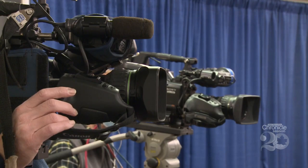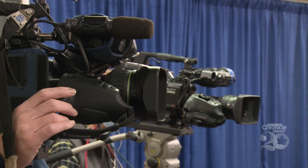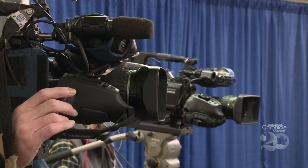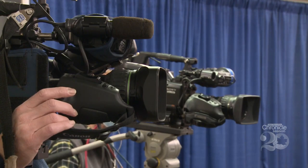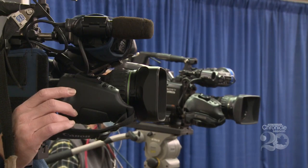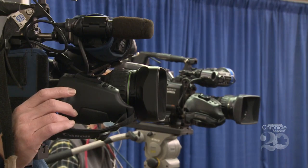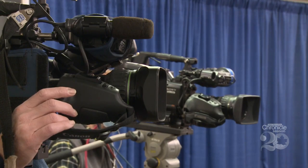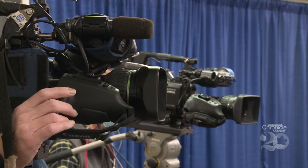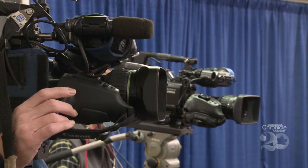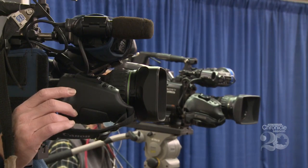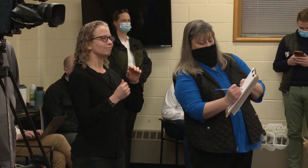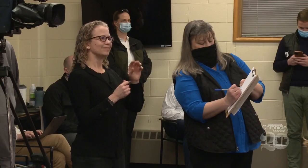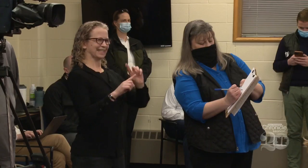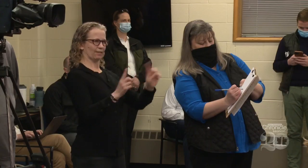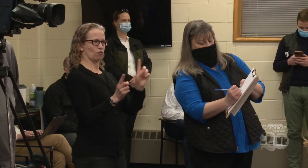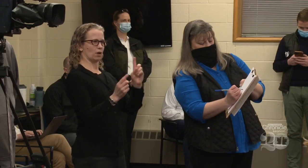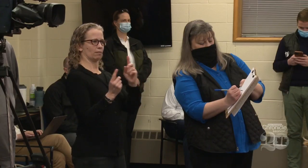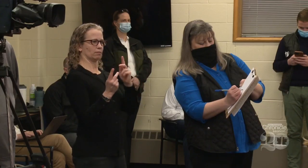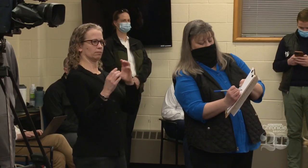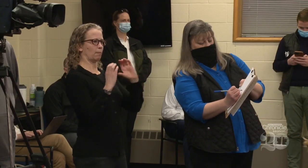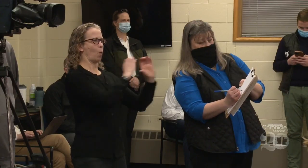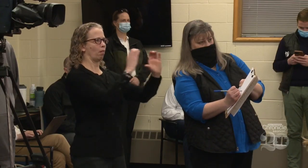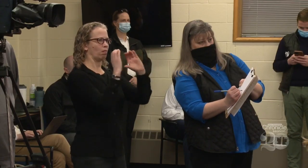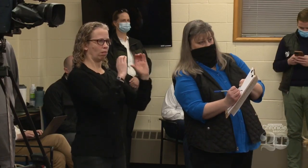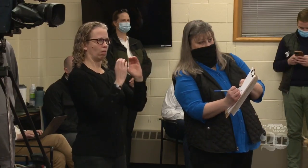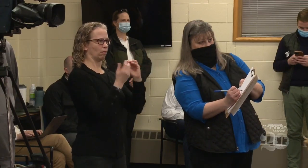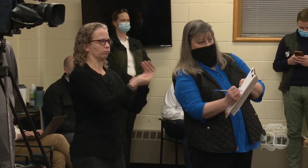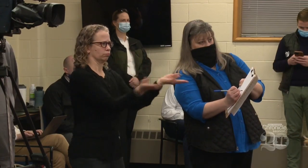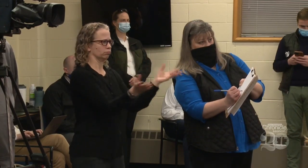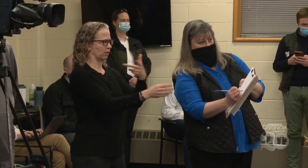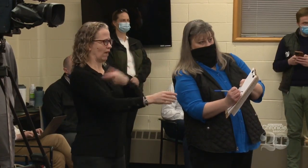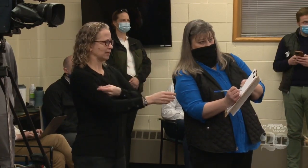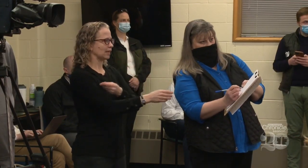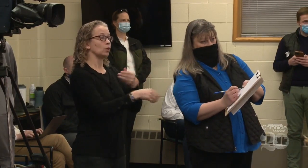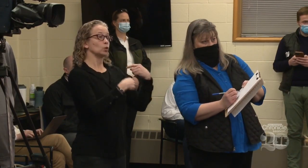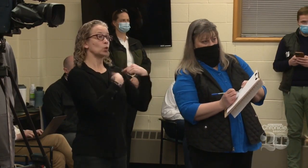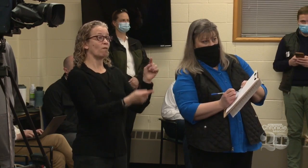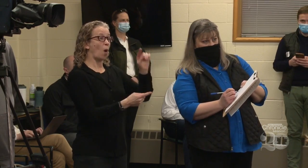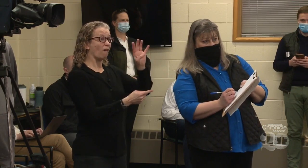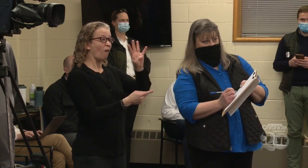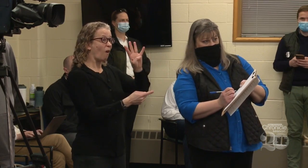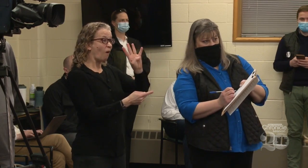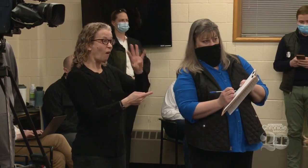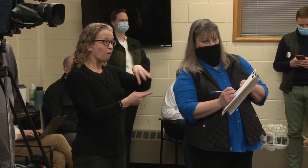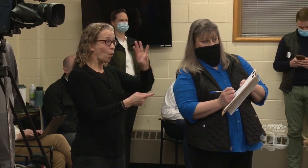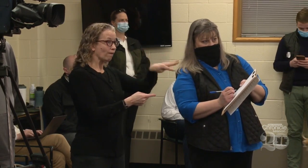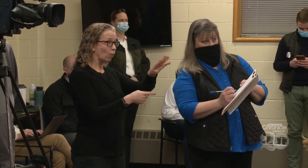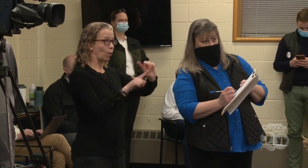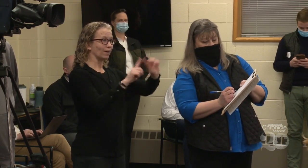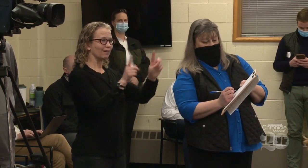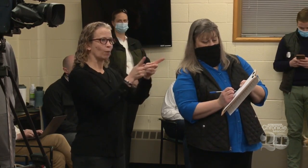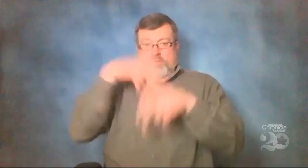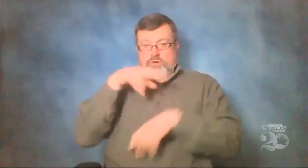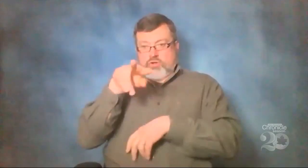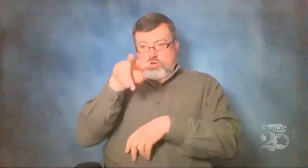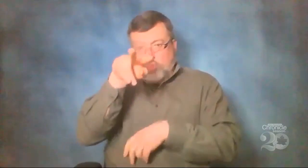BUT FROM THE HEARING INTERPRETER. DAVID IS DEAF. WHAT YOU DON’T SEE WHEN HE IS ON CAMERA ARE TWO HEARING